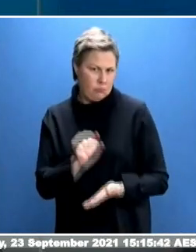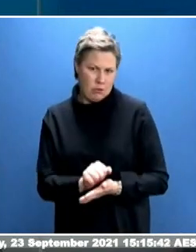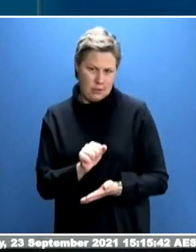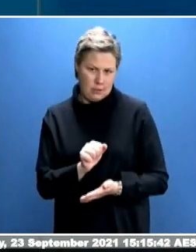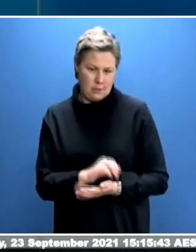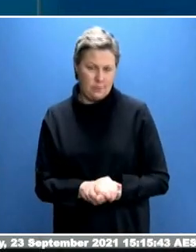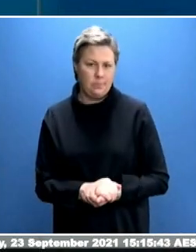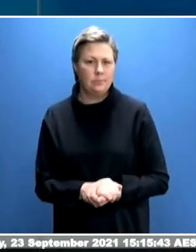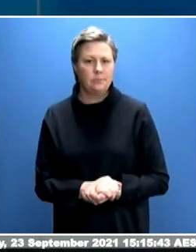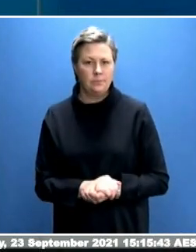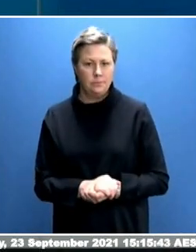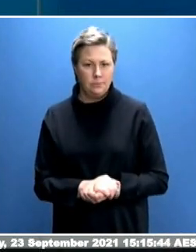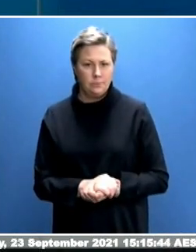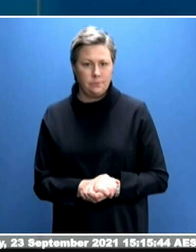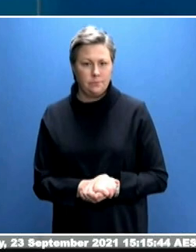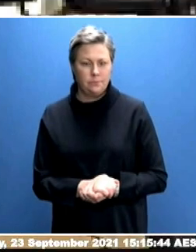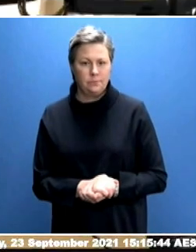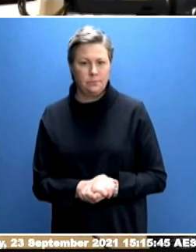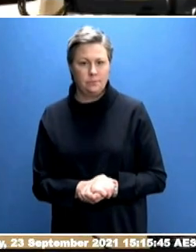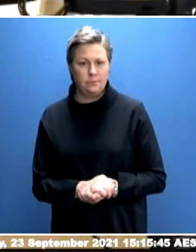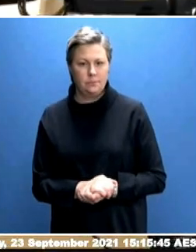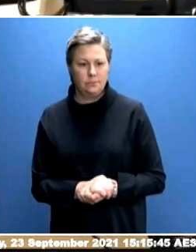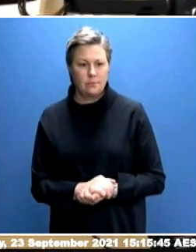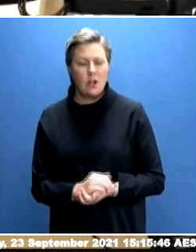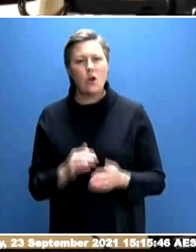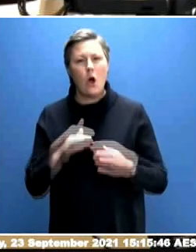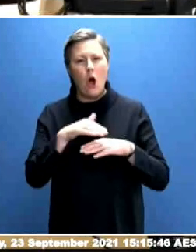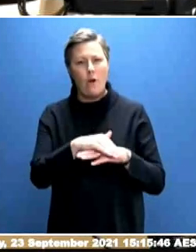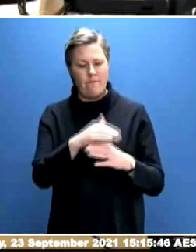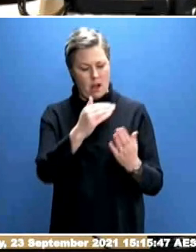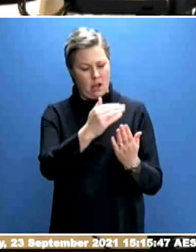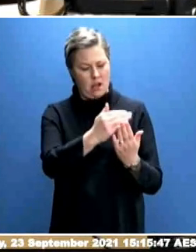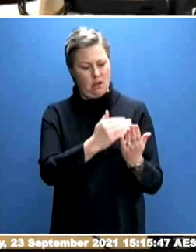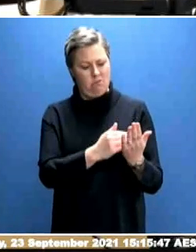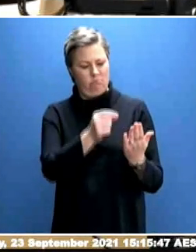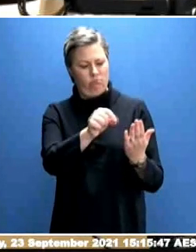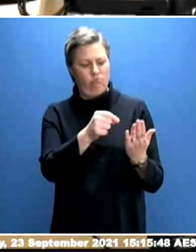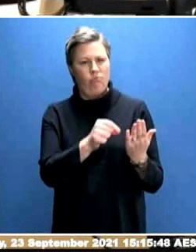Just on this issue about the eligibility criteria Mm-hmm.